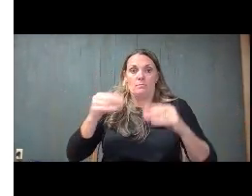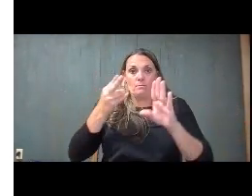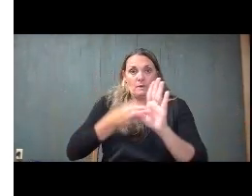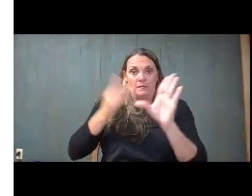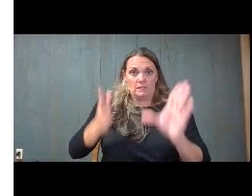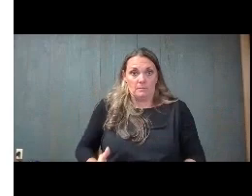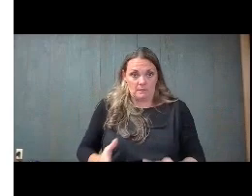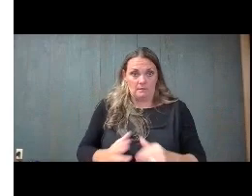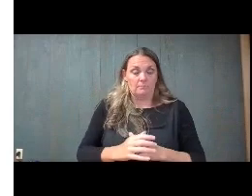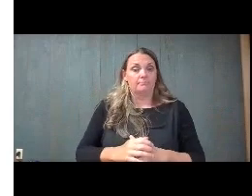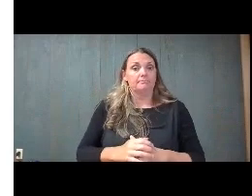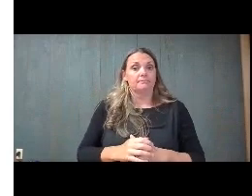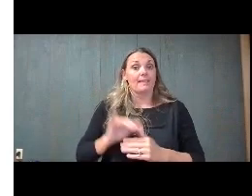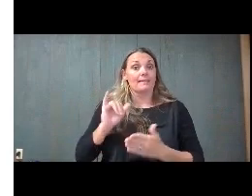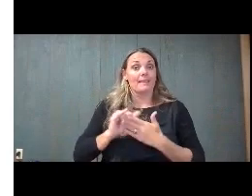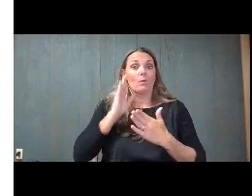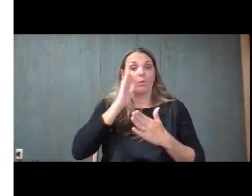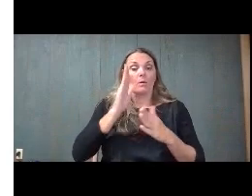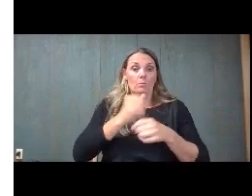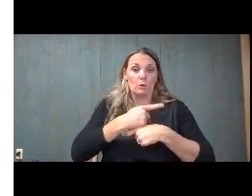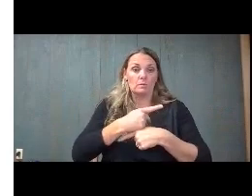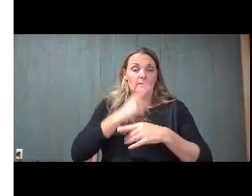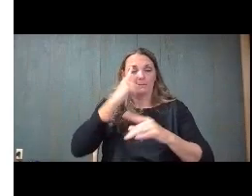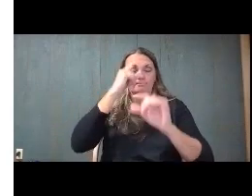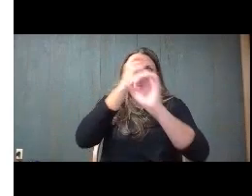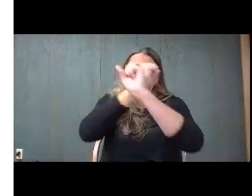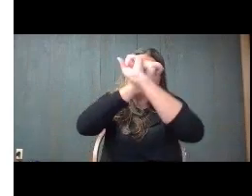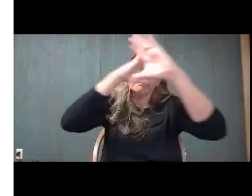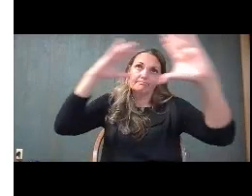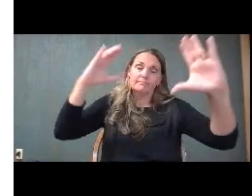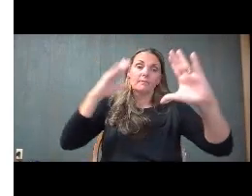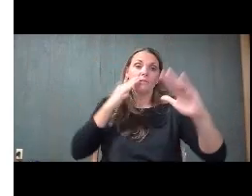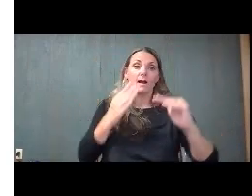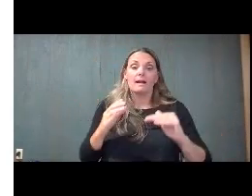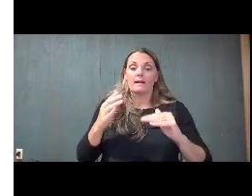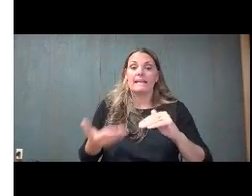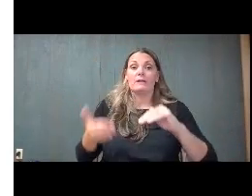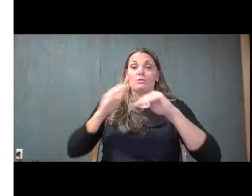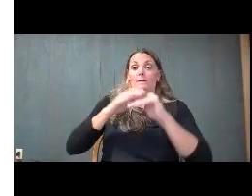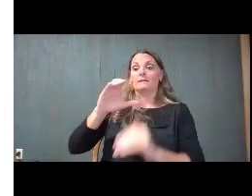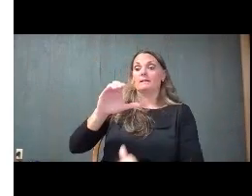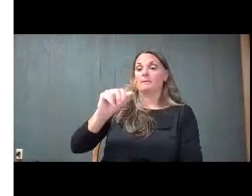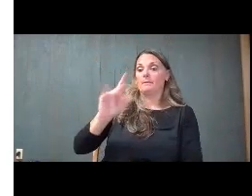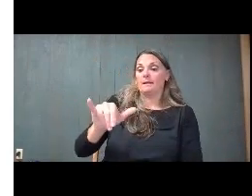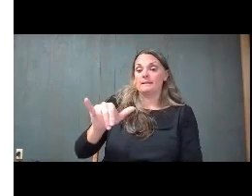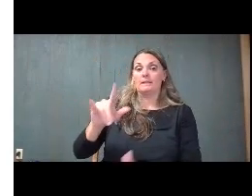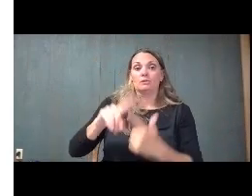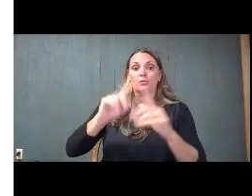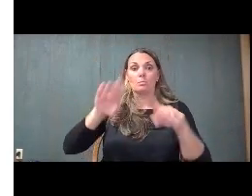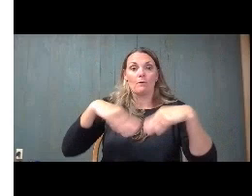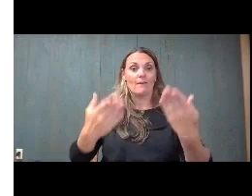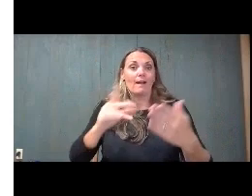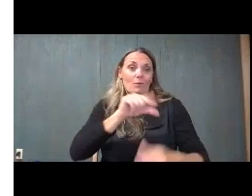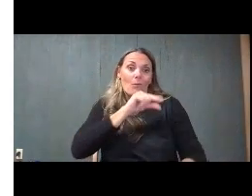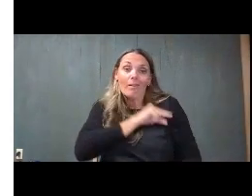which will produce the desired outcome of increased capacity to provide quality and timely services